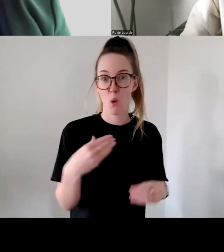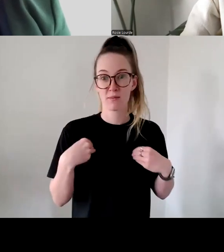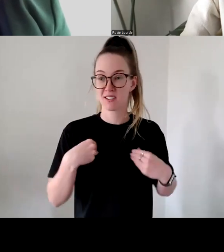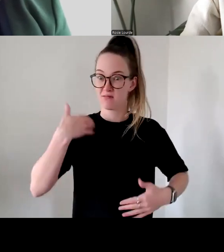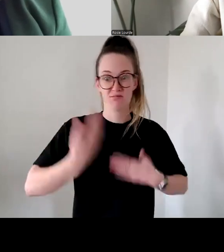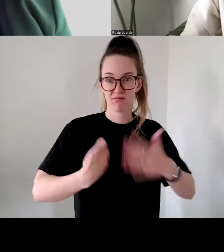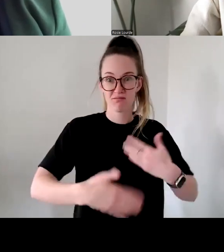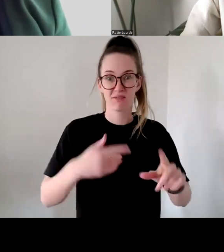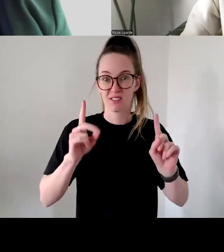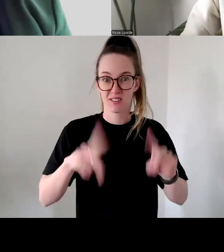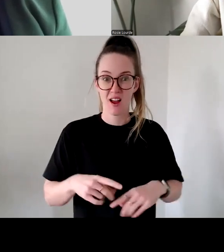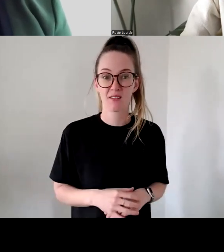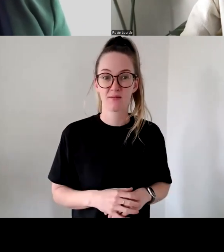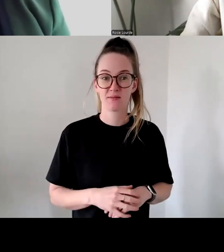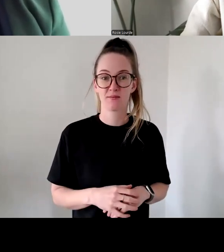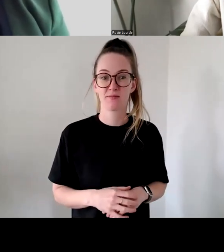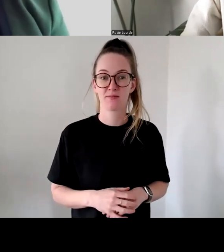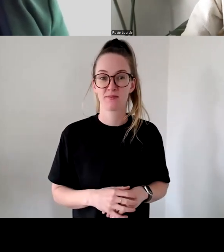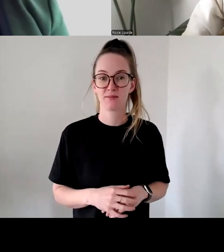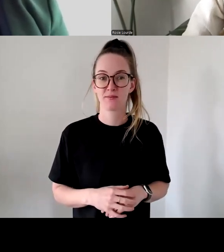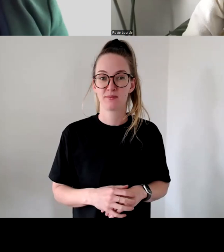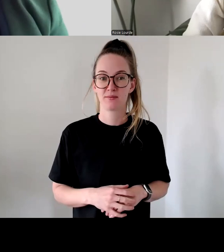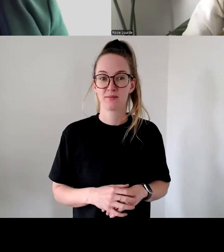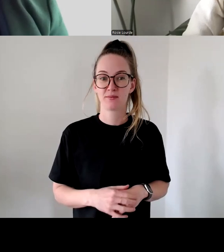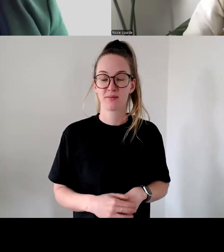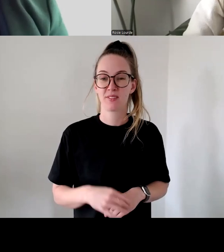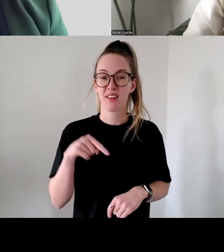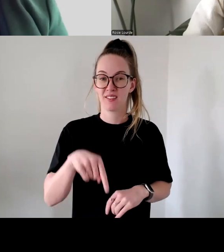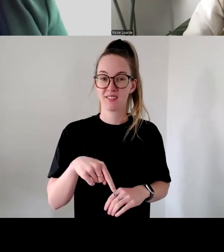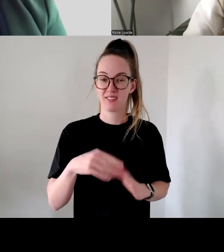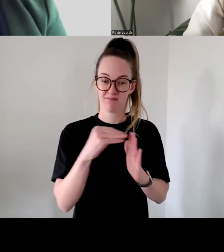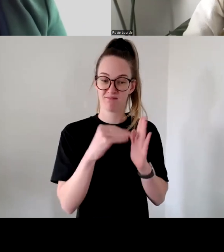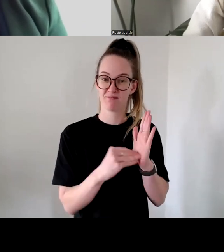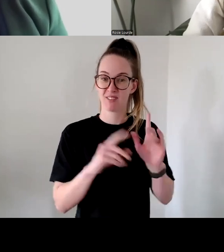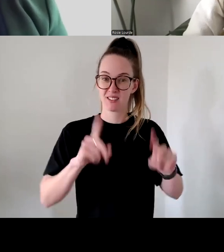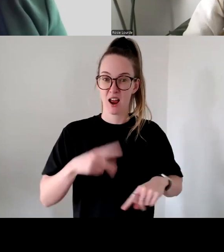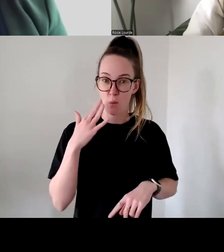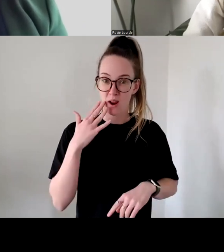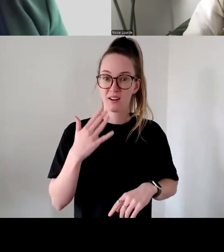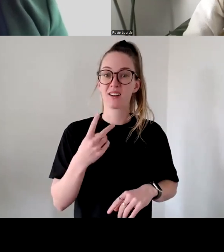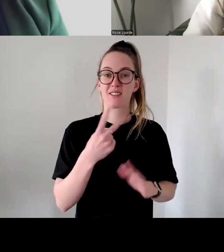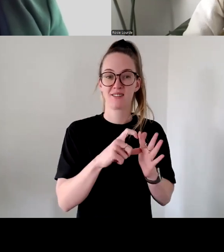The enforcement started at December of last year. I've been involved with a number of organisations